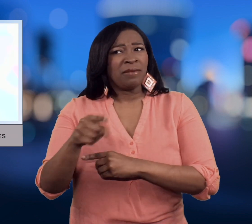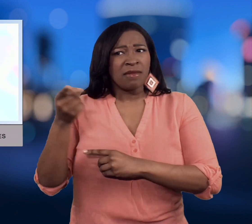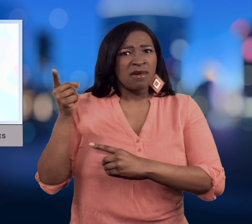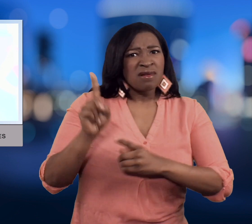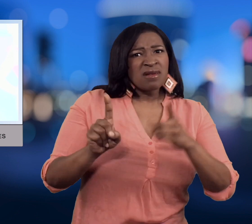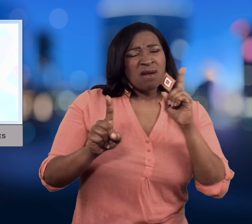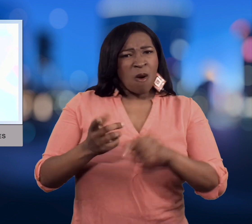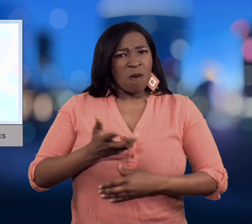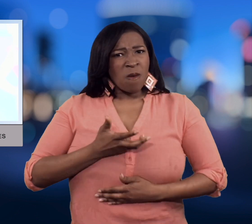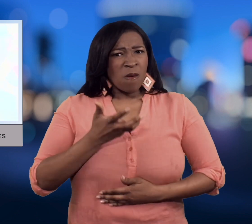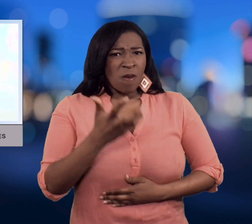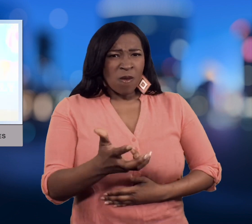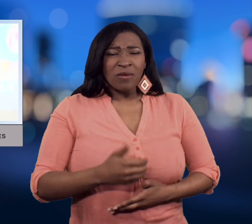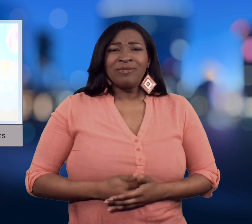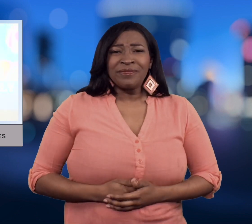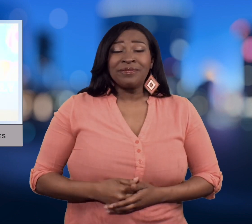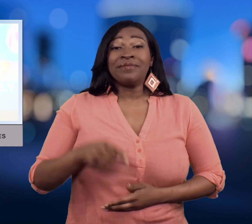in a second Michigan county.